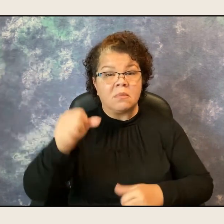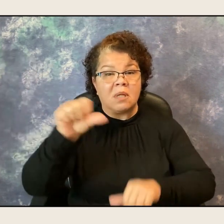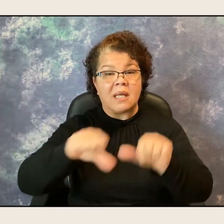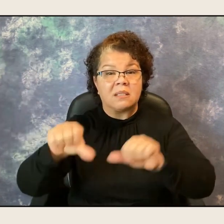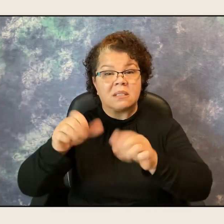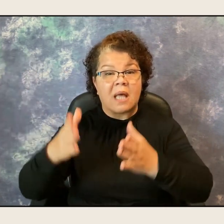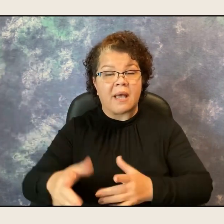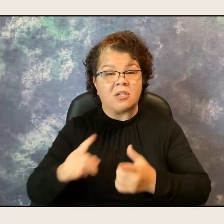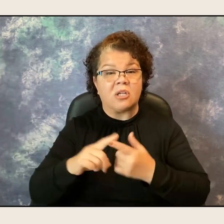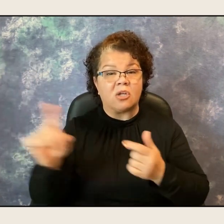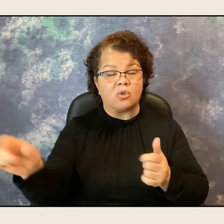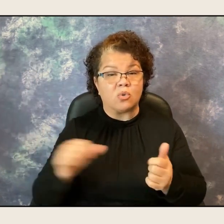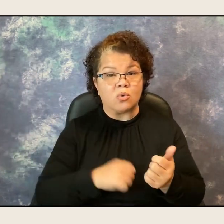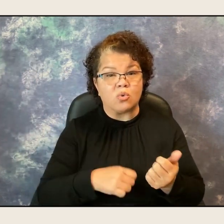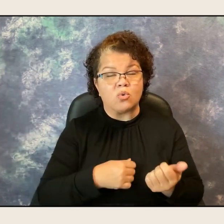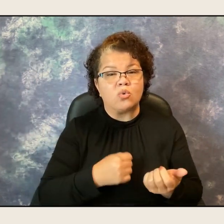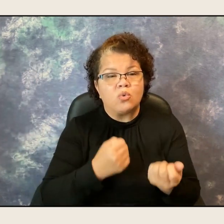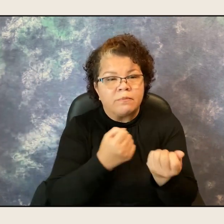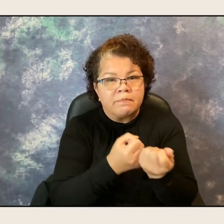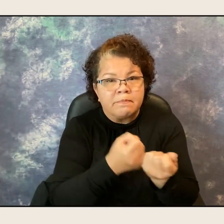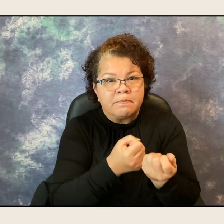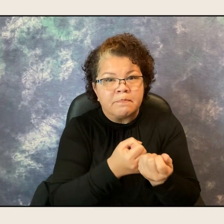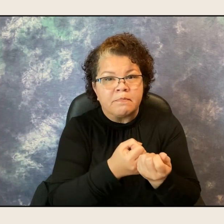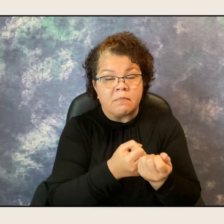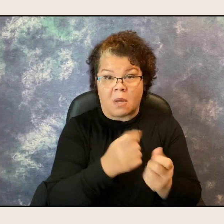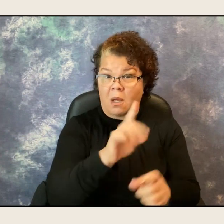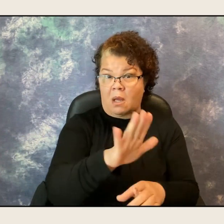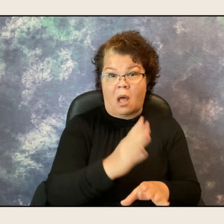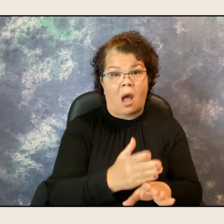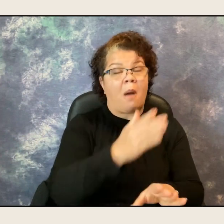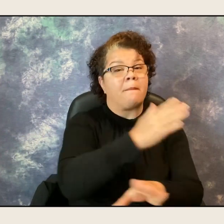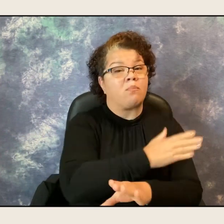on a preexisting understanding, as Allison has pointed out.